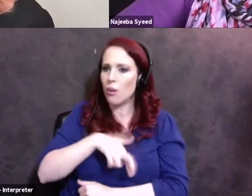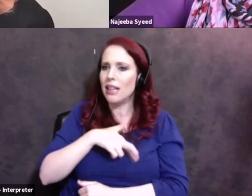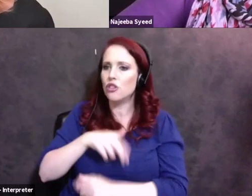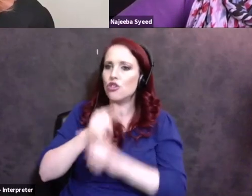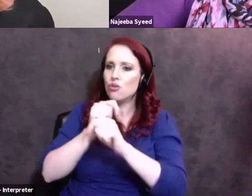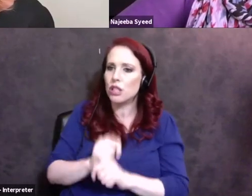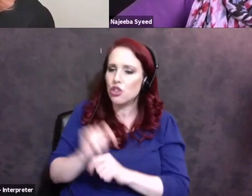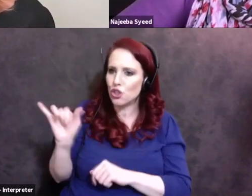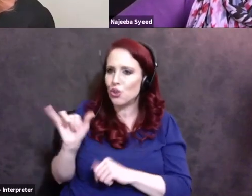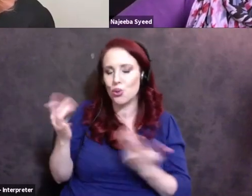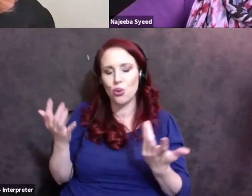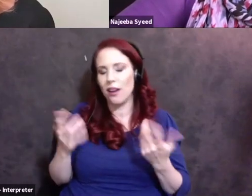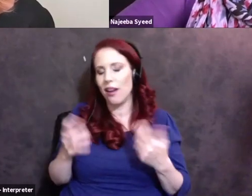We could go on and on.